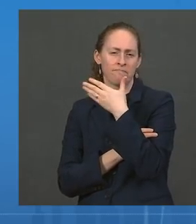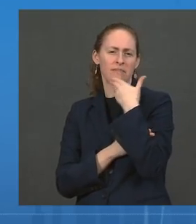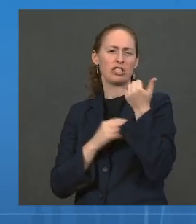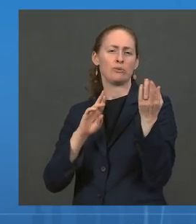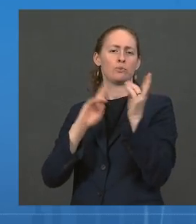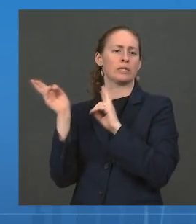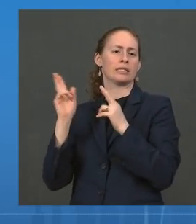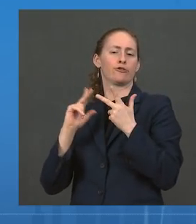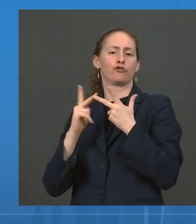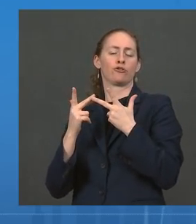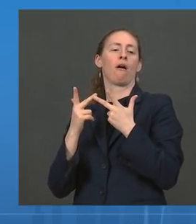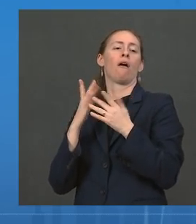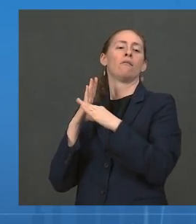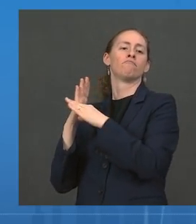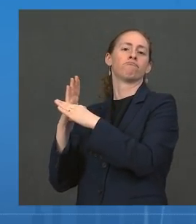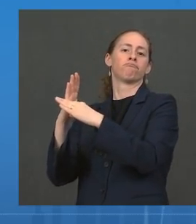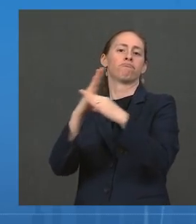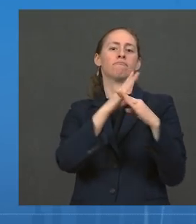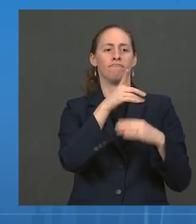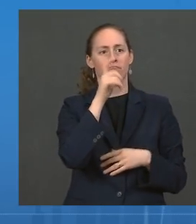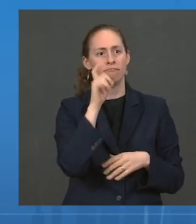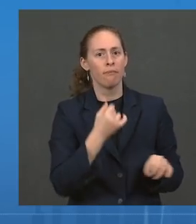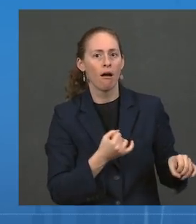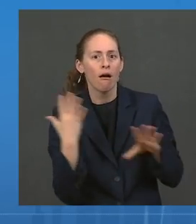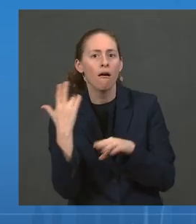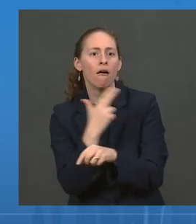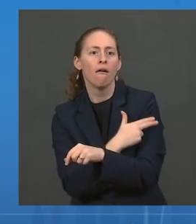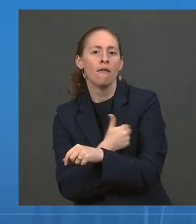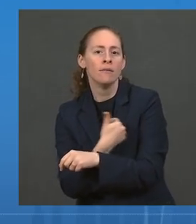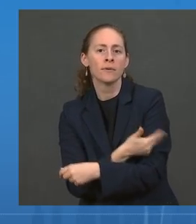Those who live in long-term care facilities and adults over age